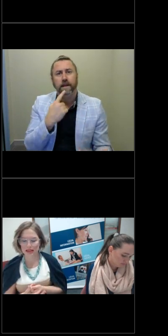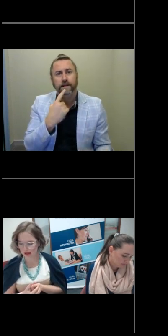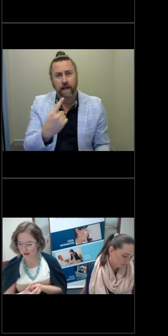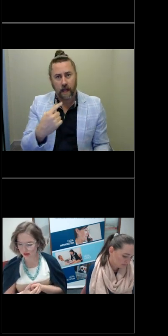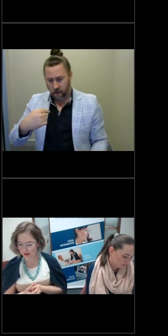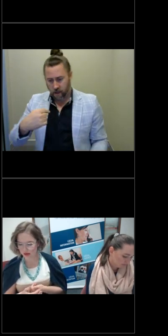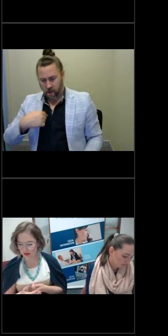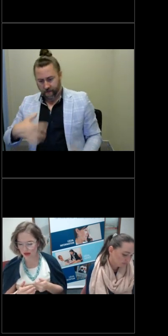allowed to do.